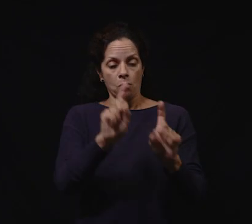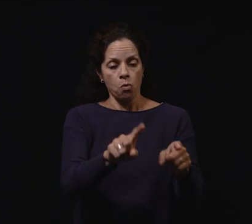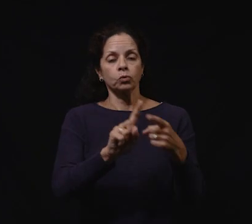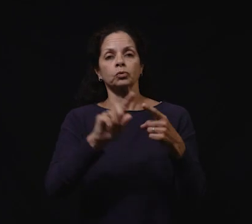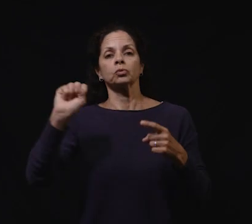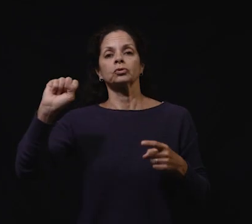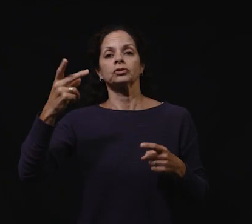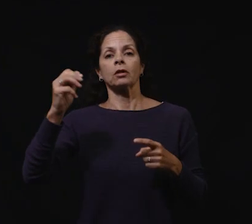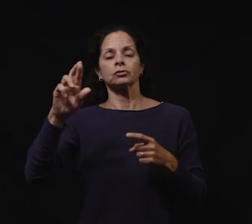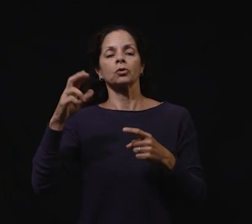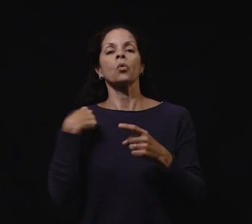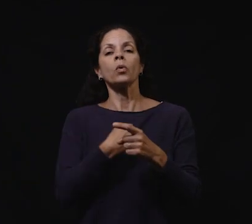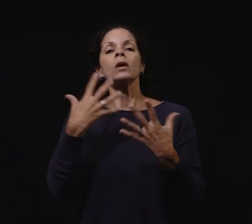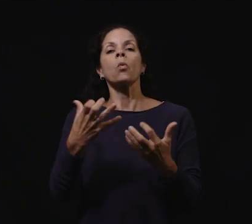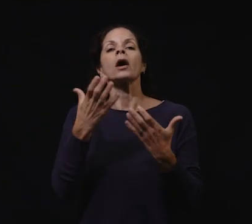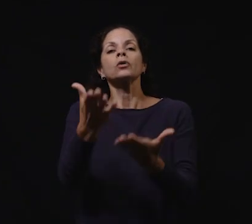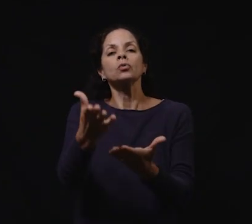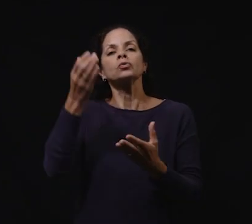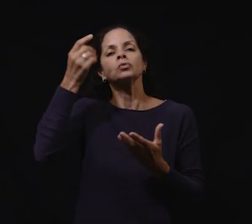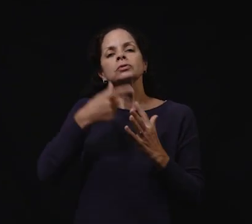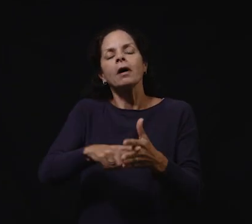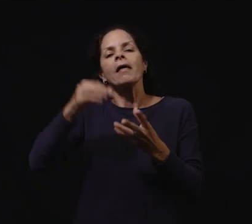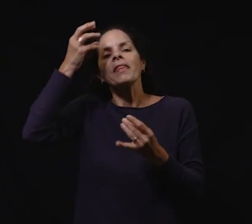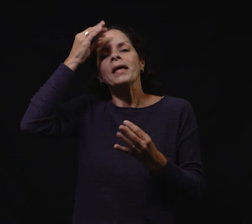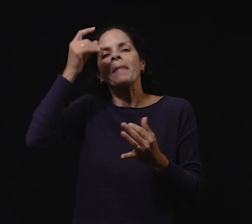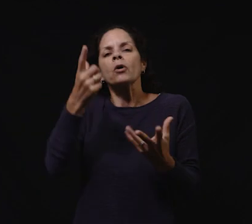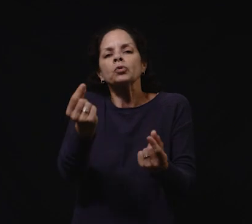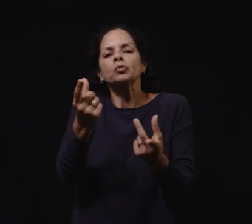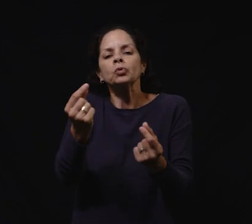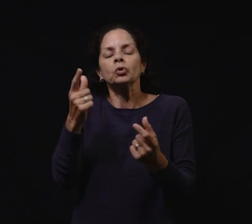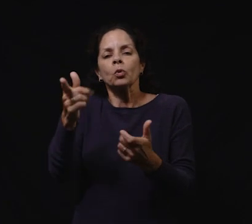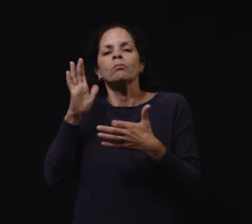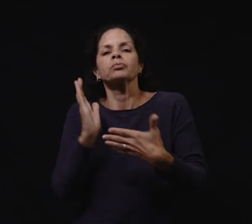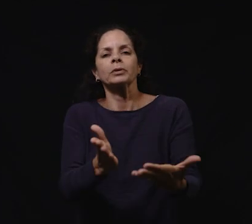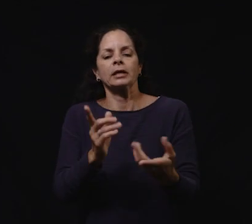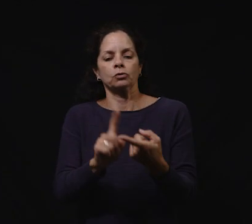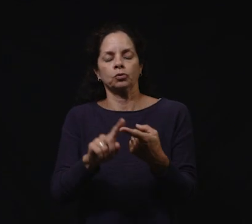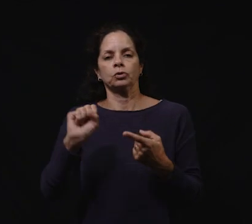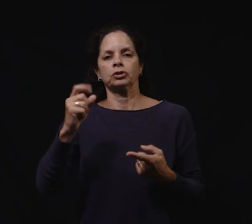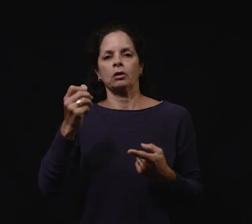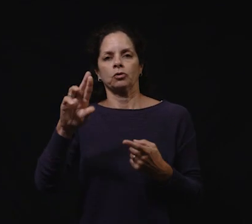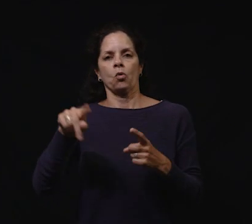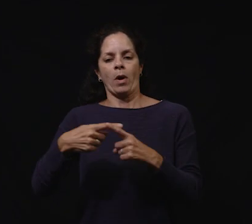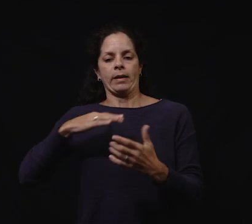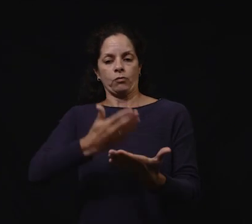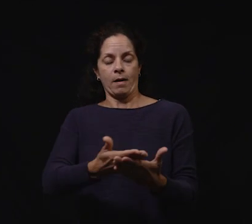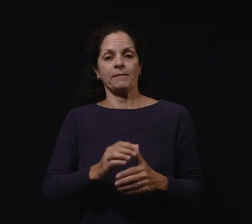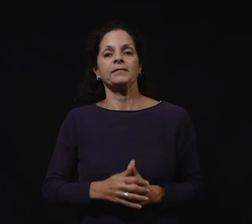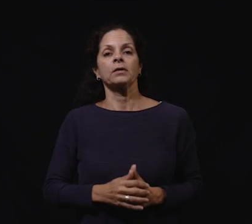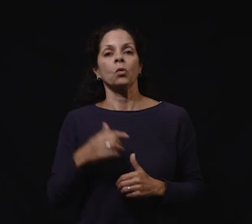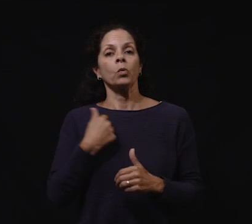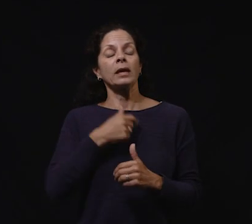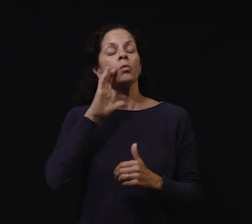here are the things that we want you to consider that you bring with you to the shelter certainly will be giving you updates as